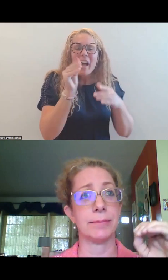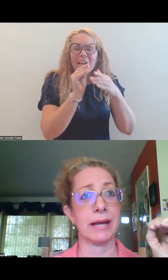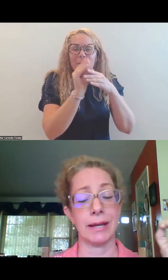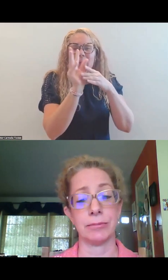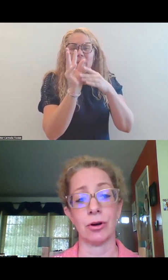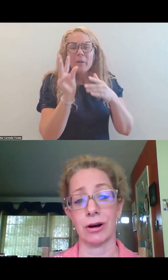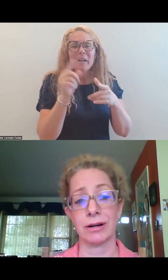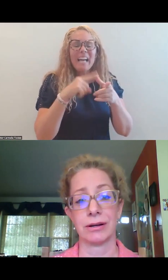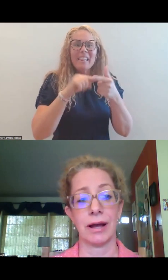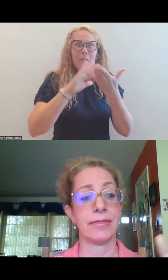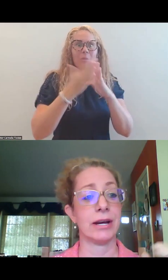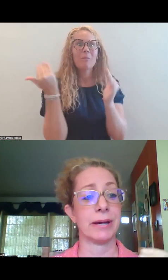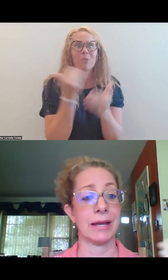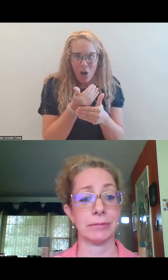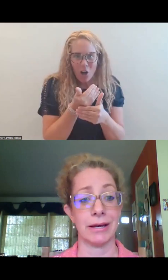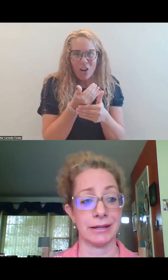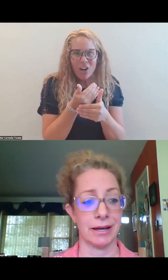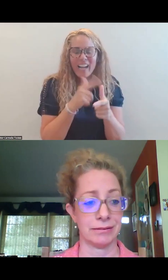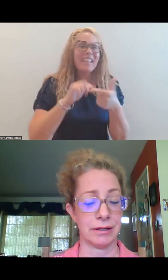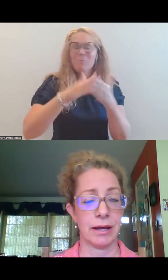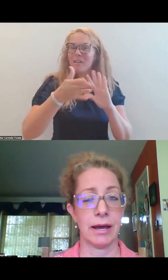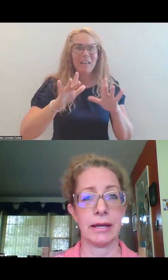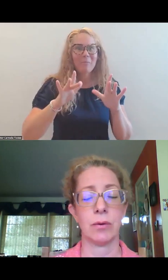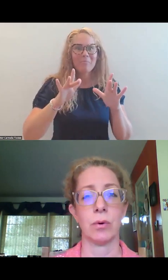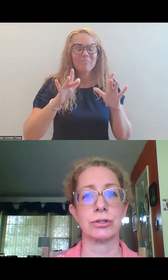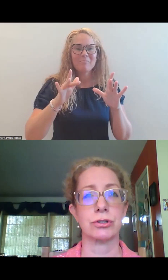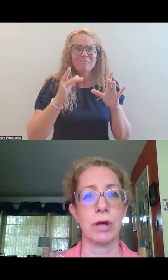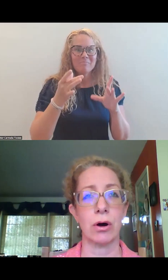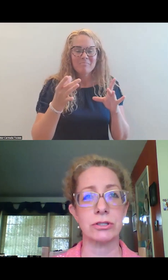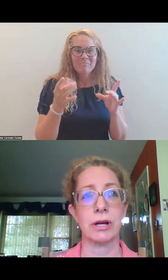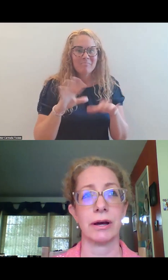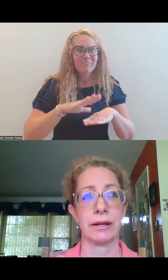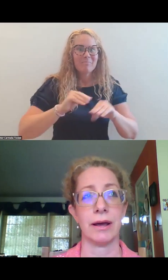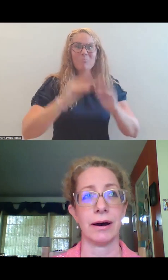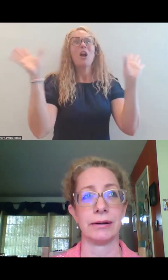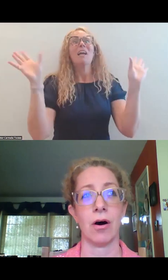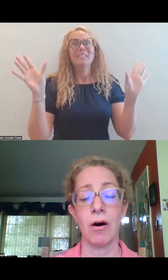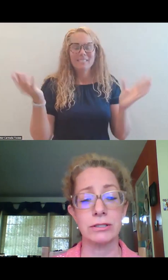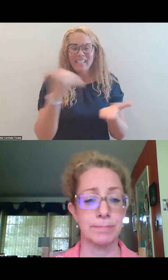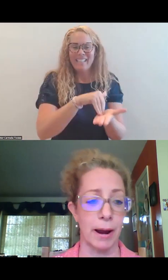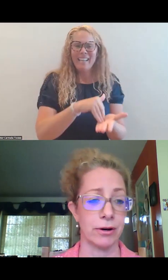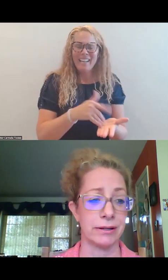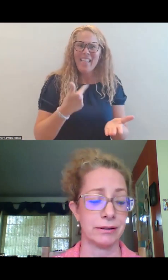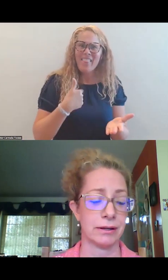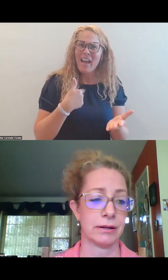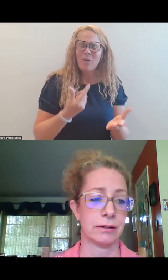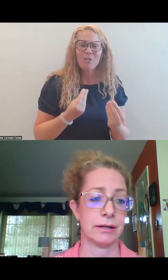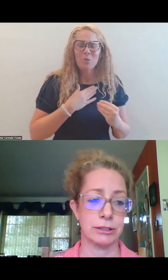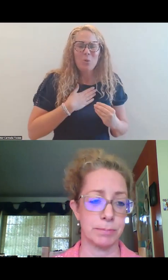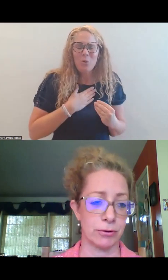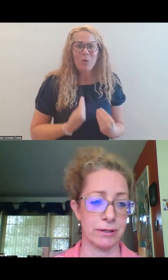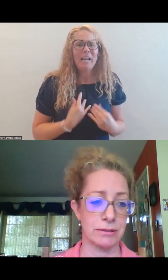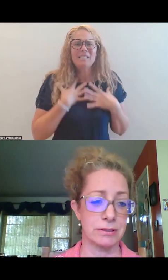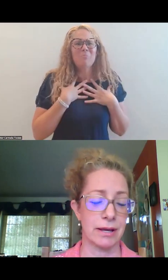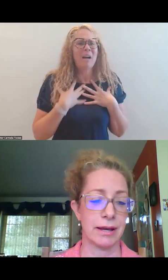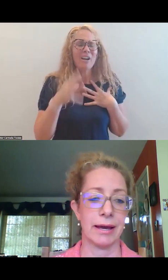IT BECAME DARK AND THEN LIGHT AGAIN. IT WAS SUCH AN AWE INSPIRING MOMENT.